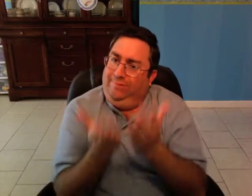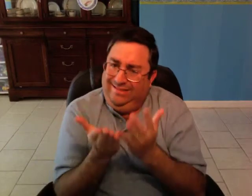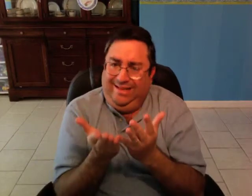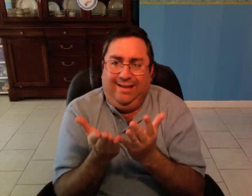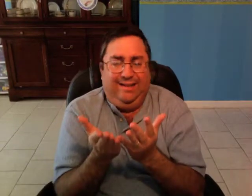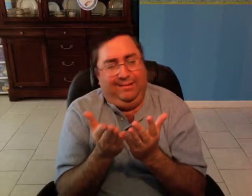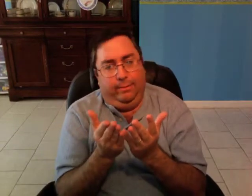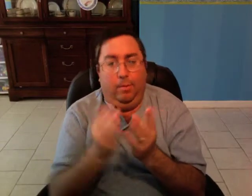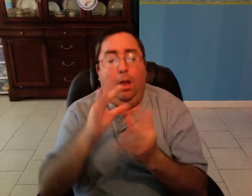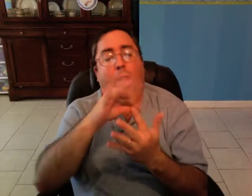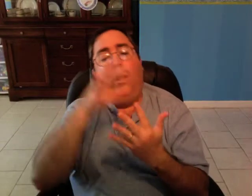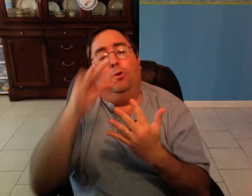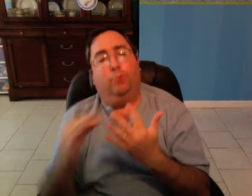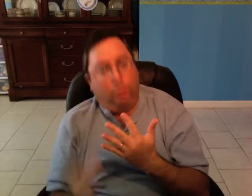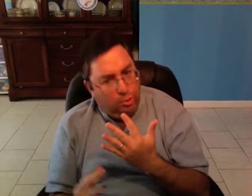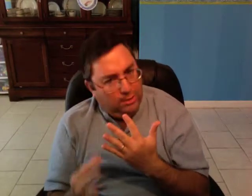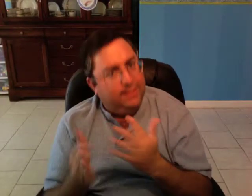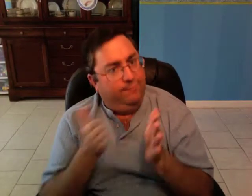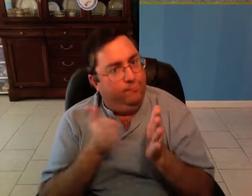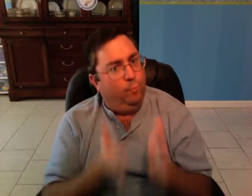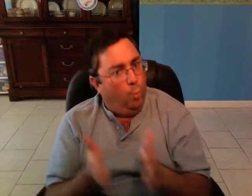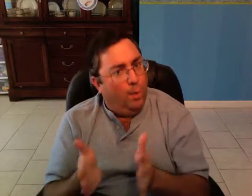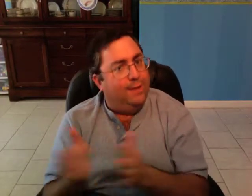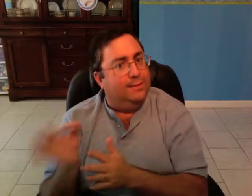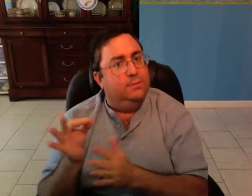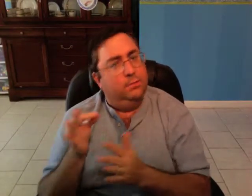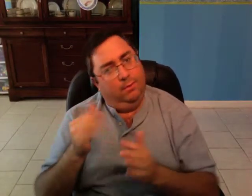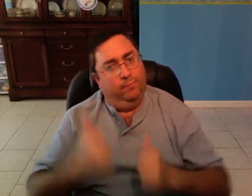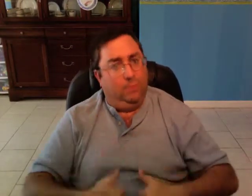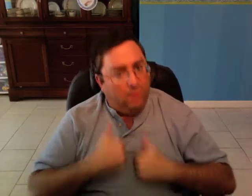and present alternative ways of life